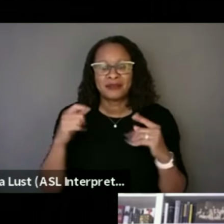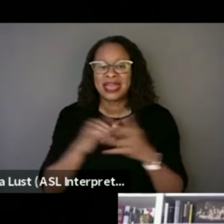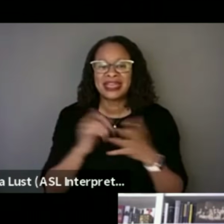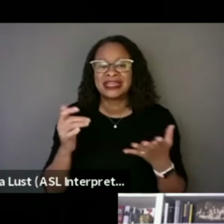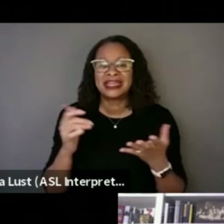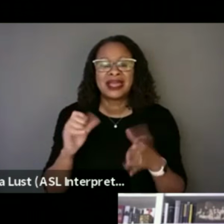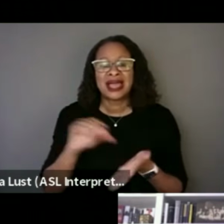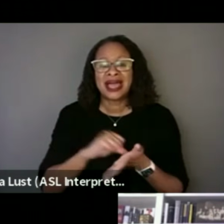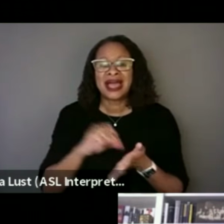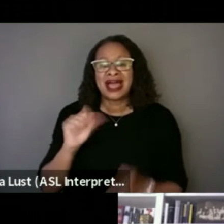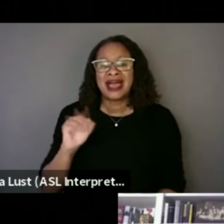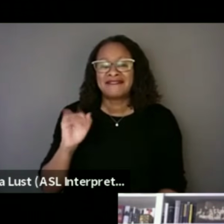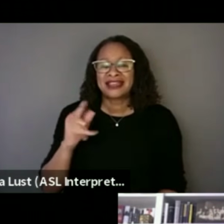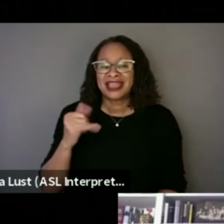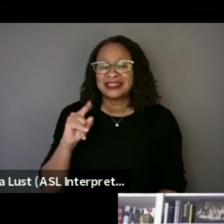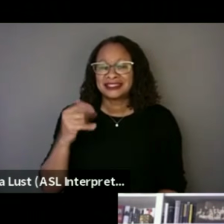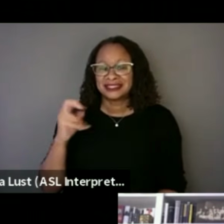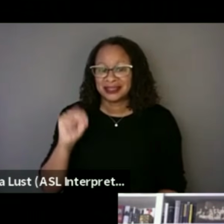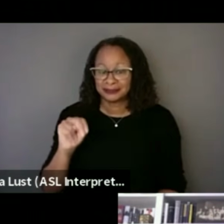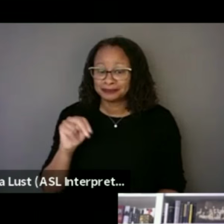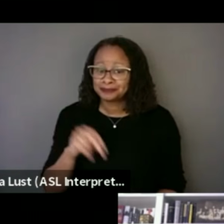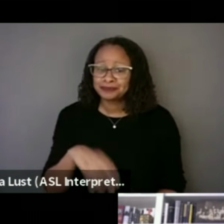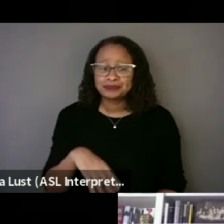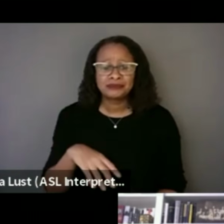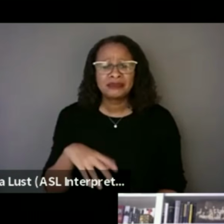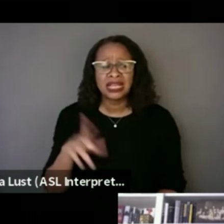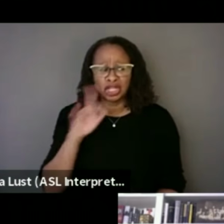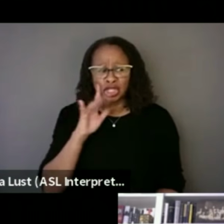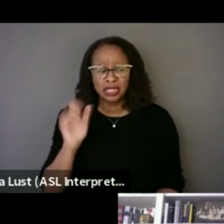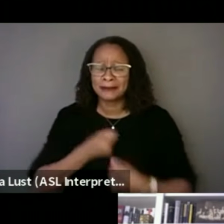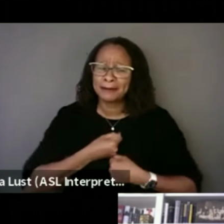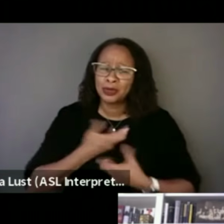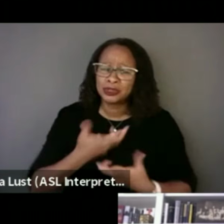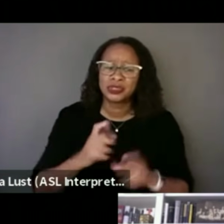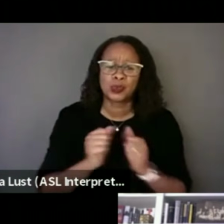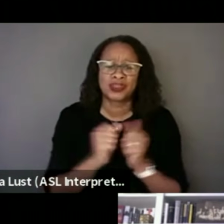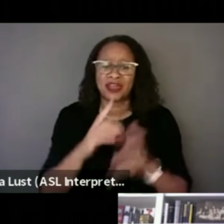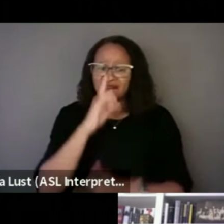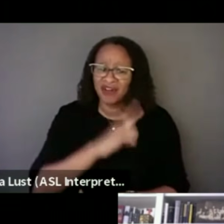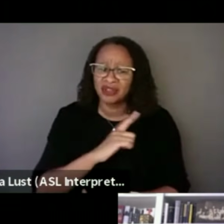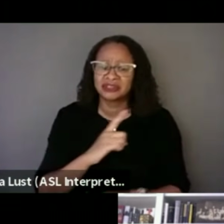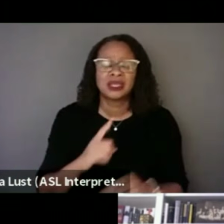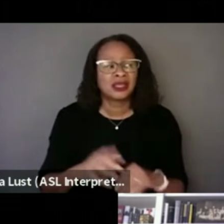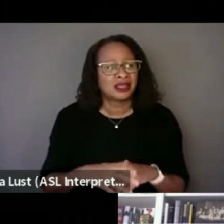to me, feeling artifice. You know, it felt very authentic in those moments